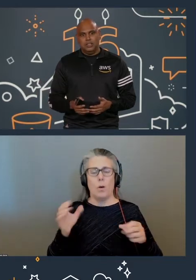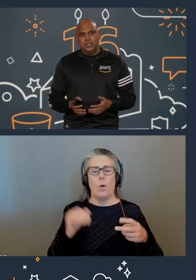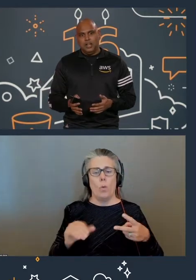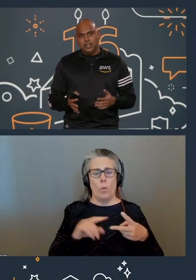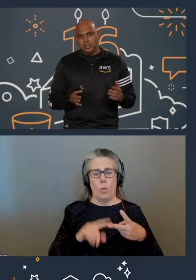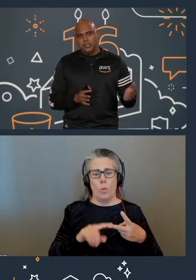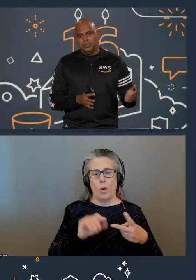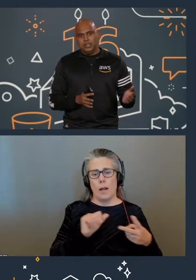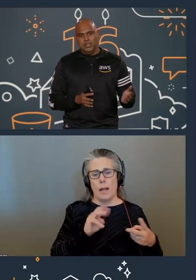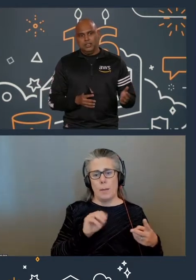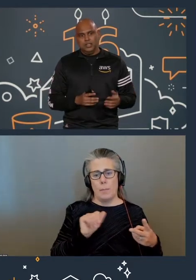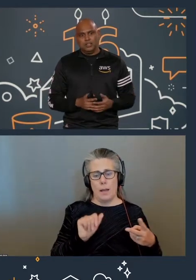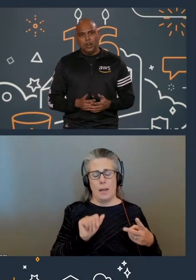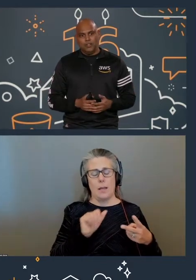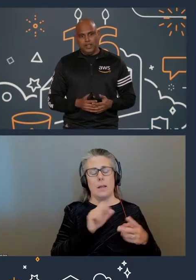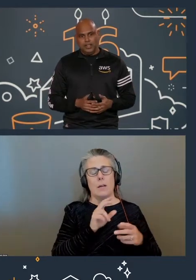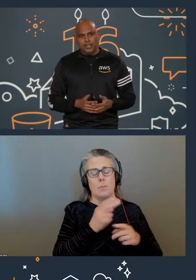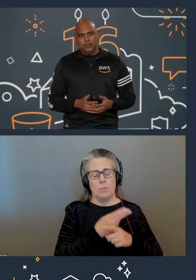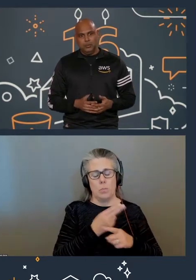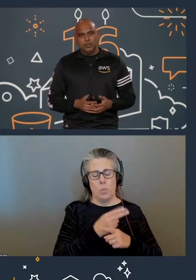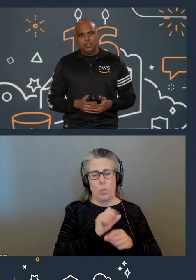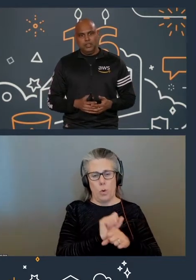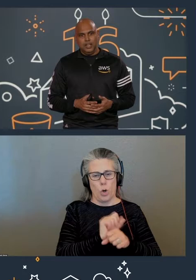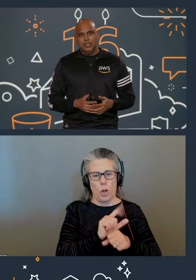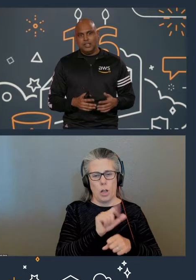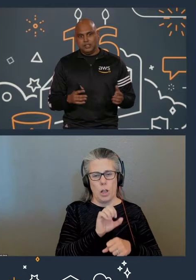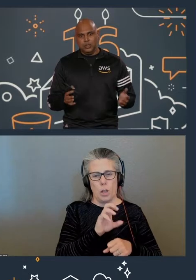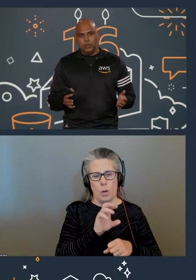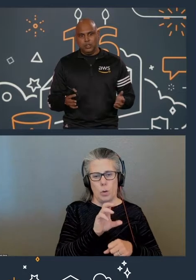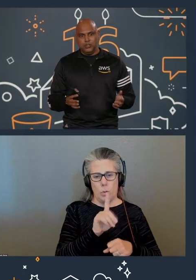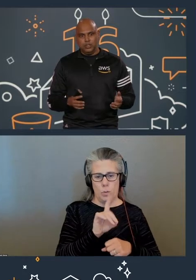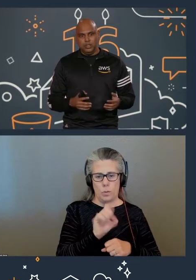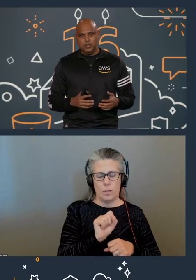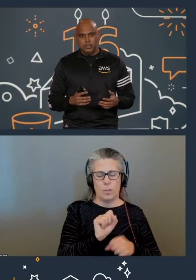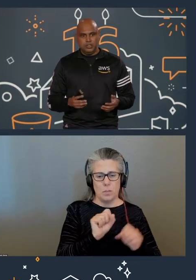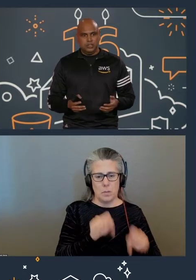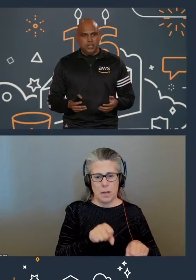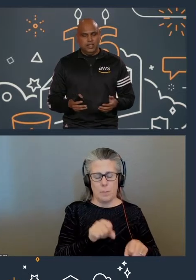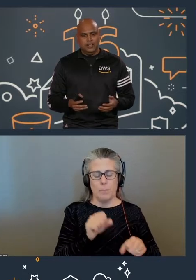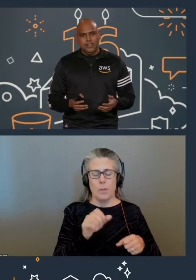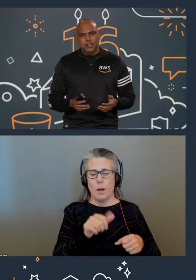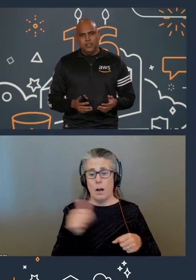The other use case is offline data movement, and that's the core of our conversation today,